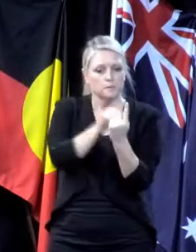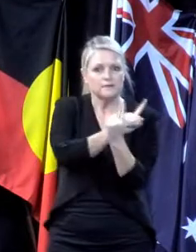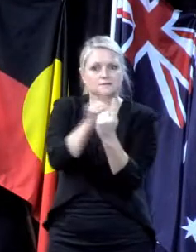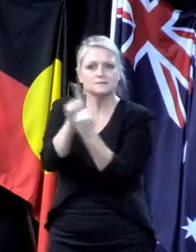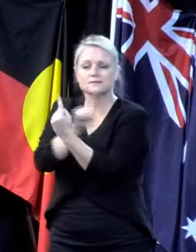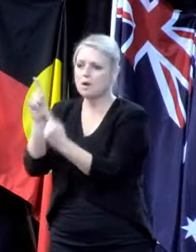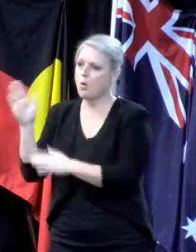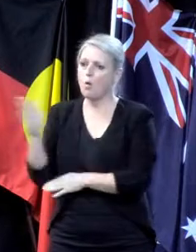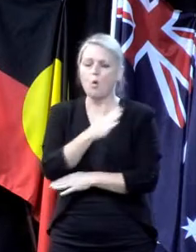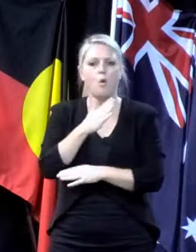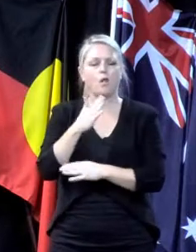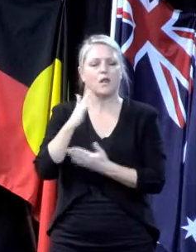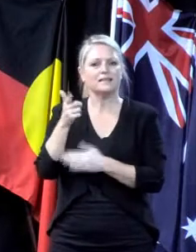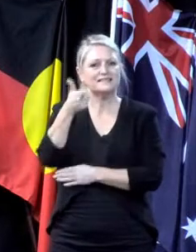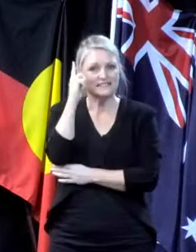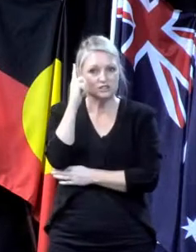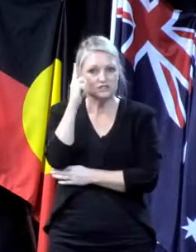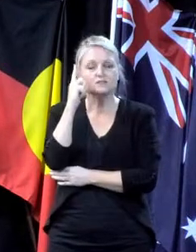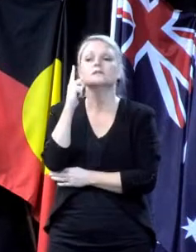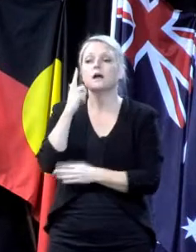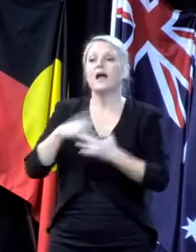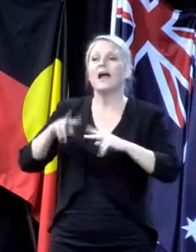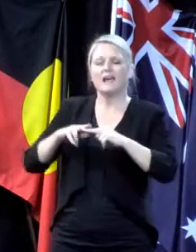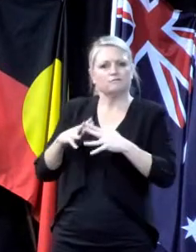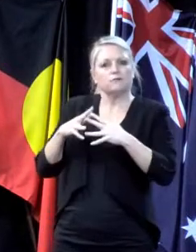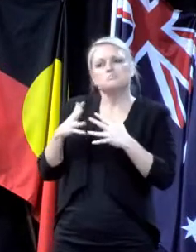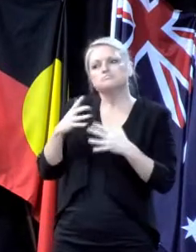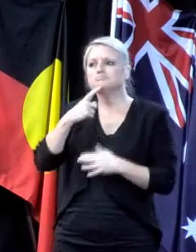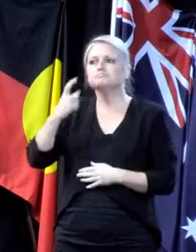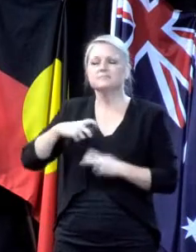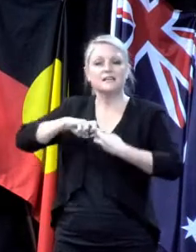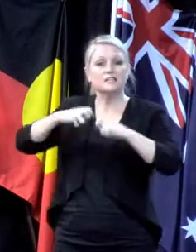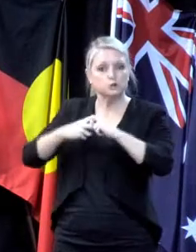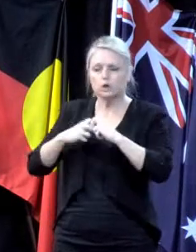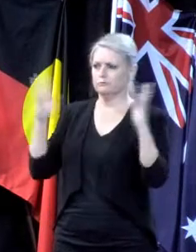If ever there is an issue, all teachers will come and speak to the parents.